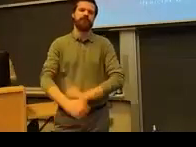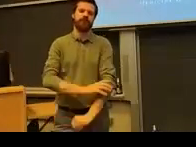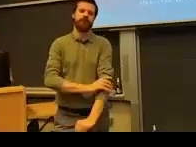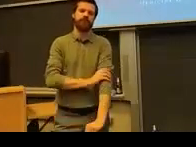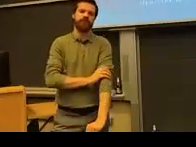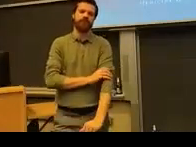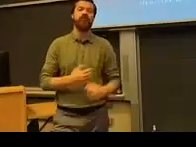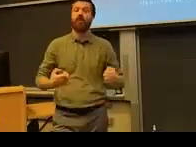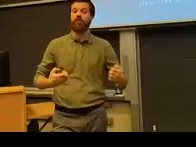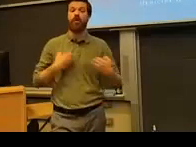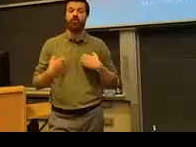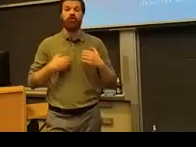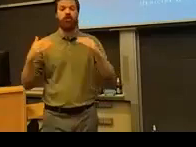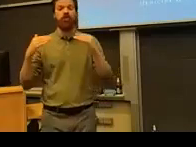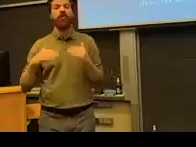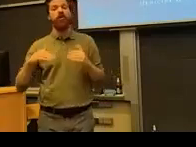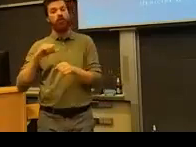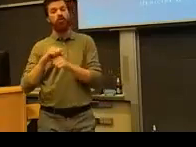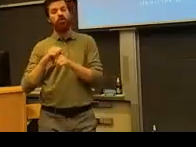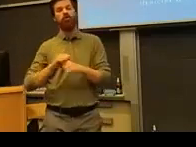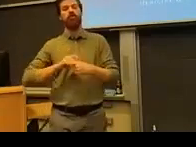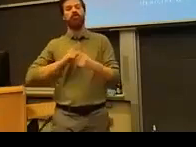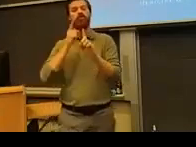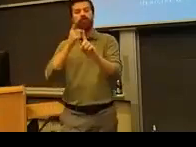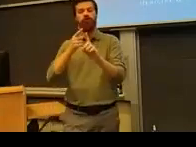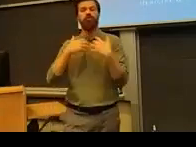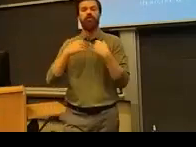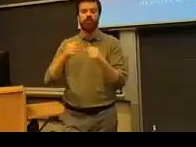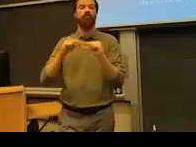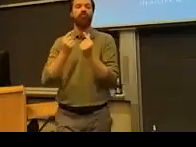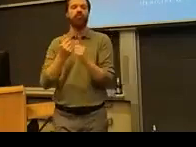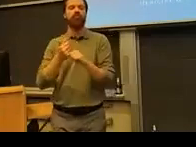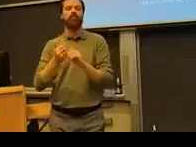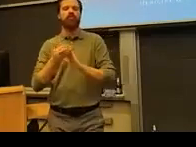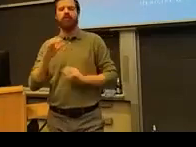terms of uh working towards their recovery um we have the groups that are run by our KAC our peer